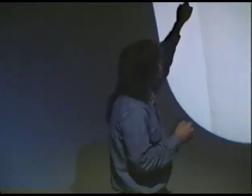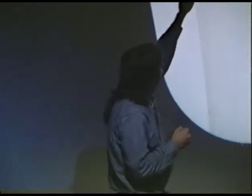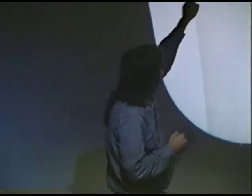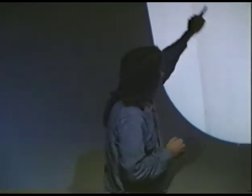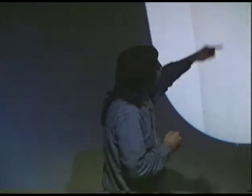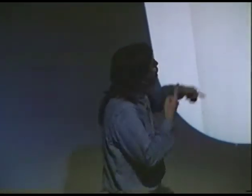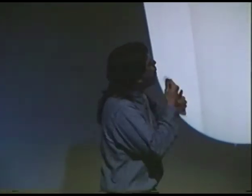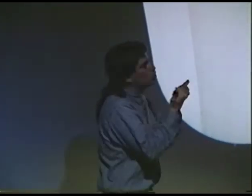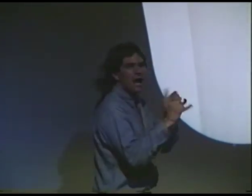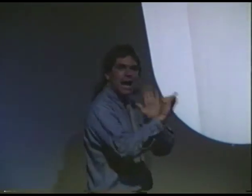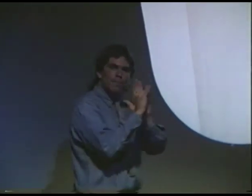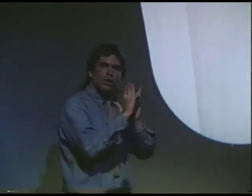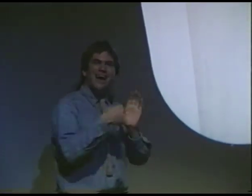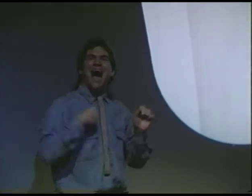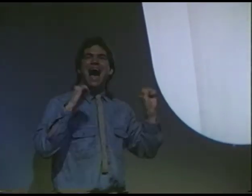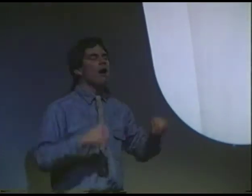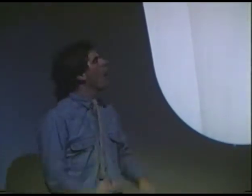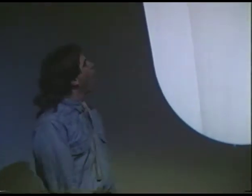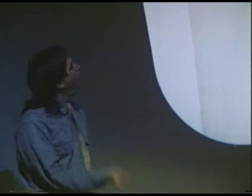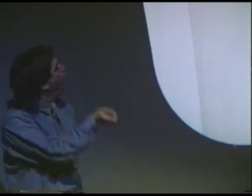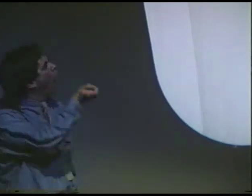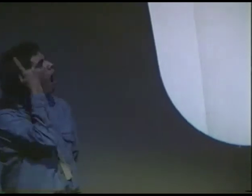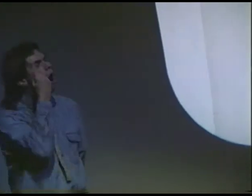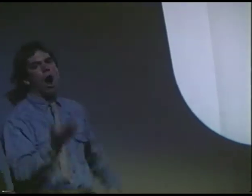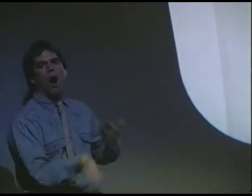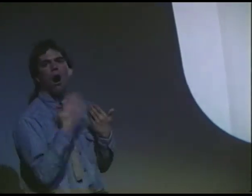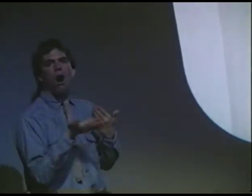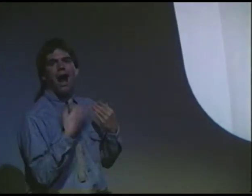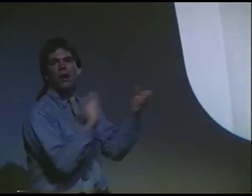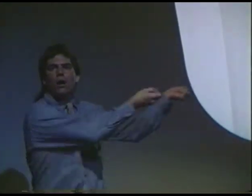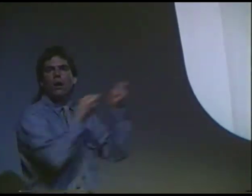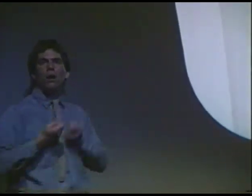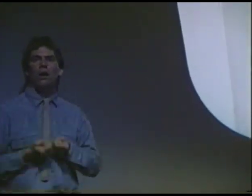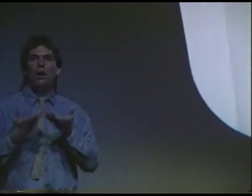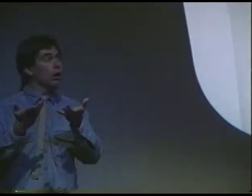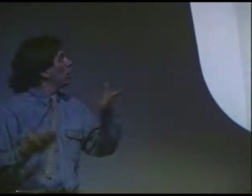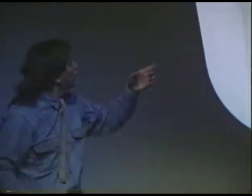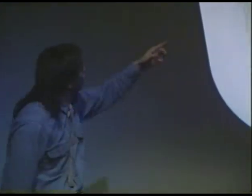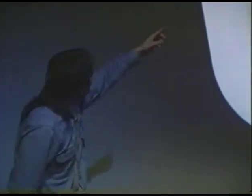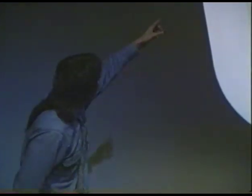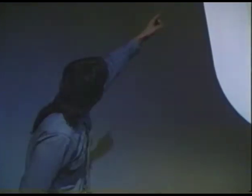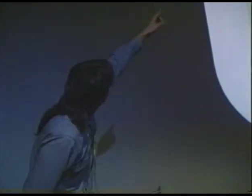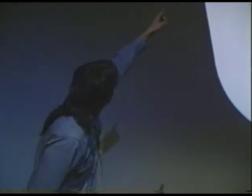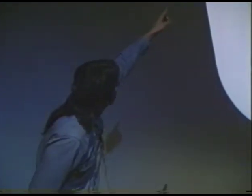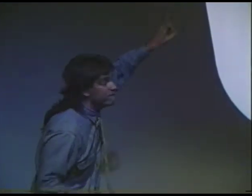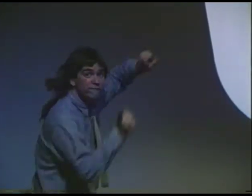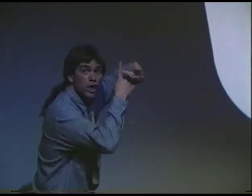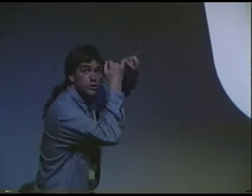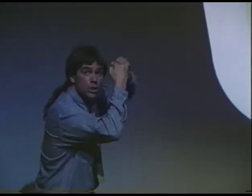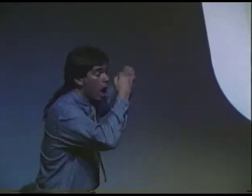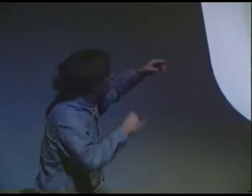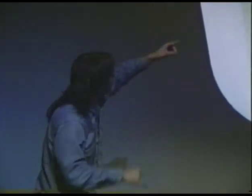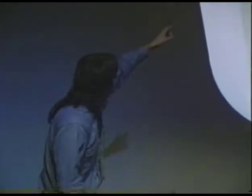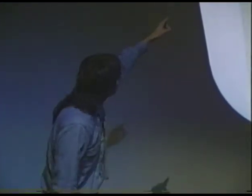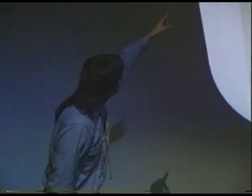The ones I underline there are strong images that I can understand easily and do.